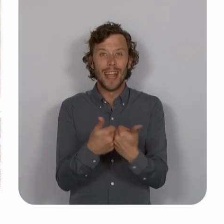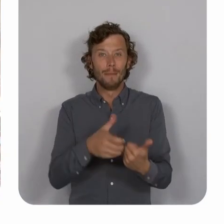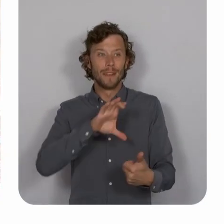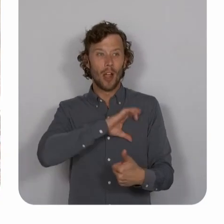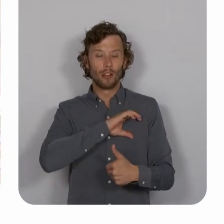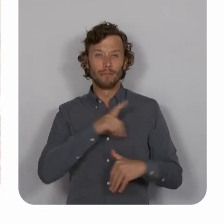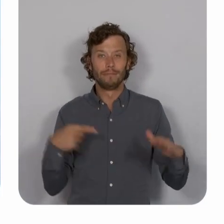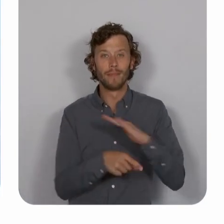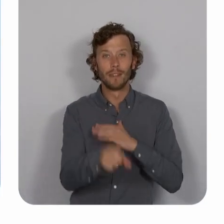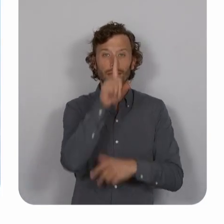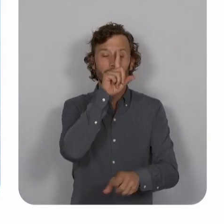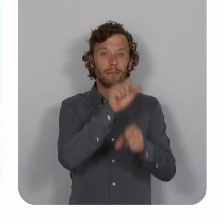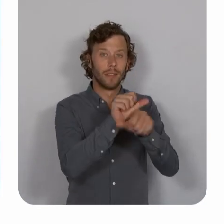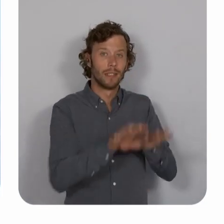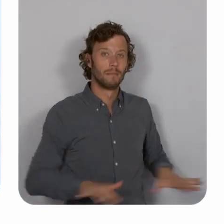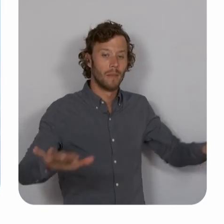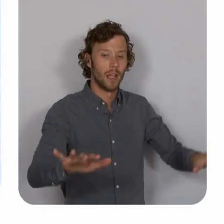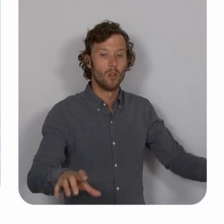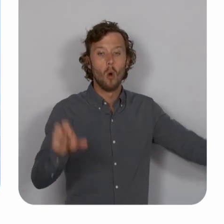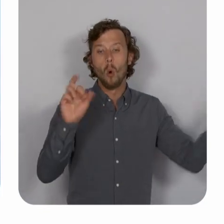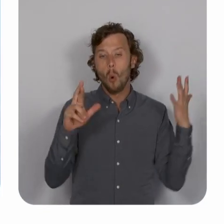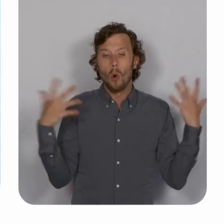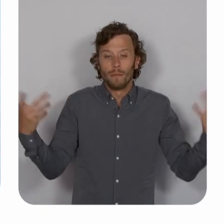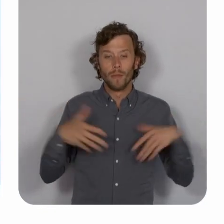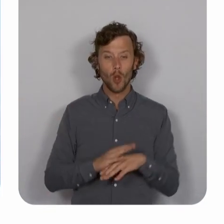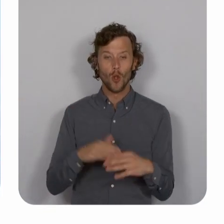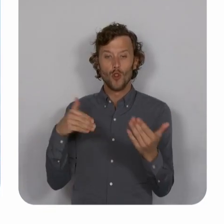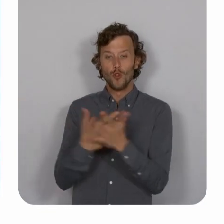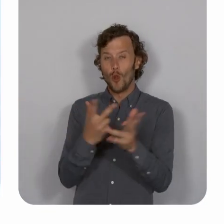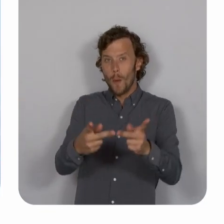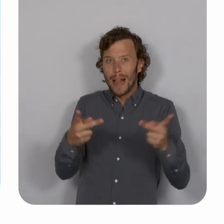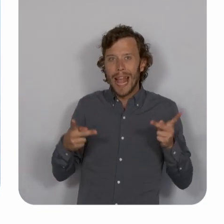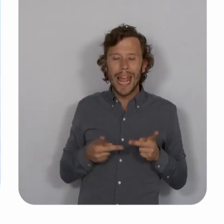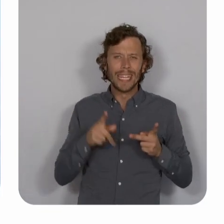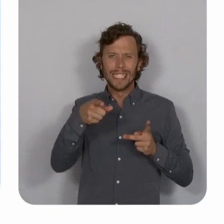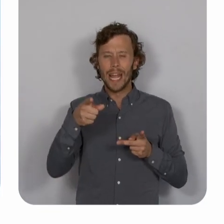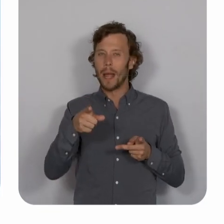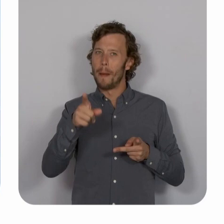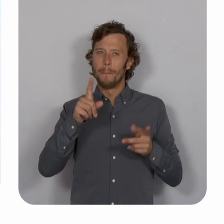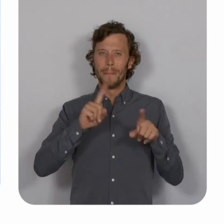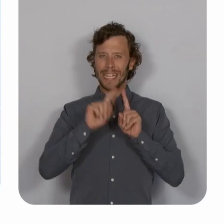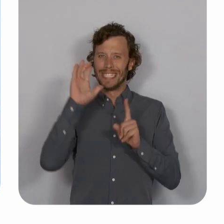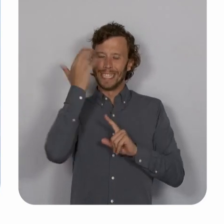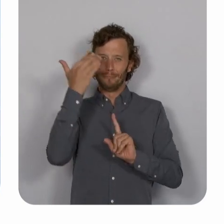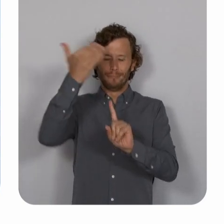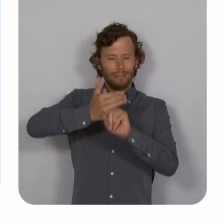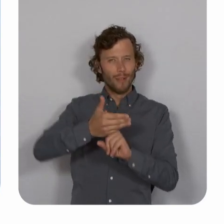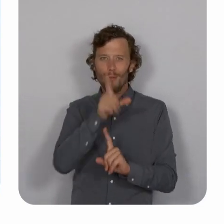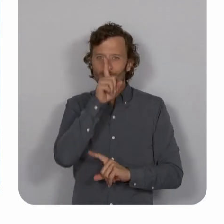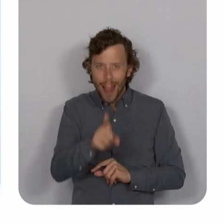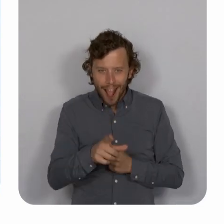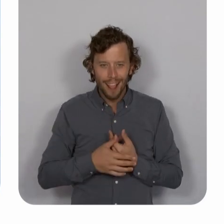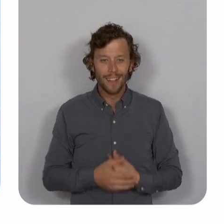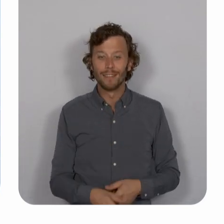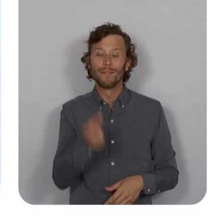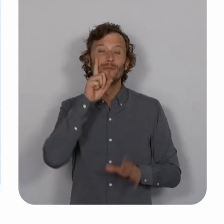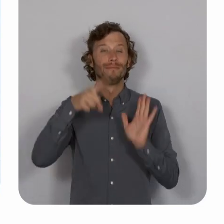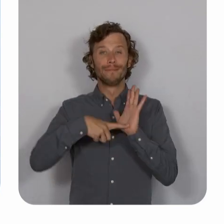or maybe to convincingly place virtual content that could transform, say, your living room into a forest campfire.